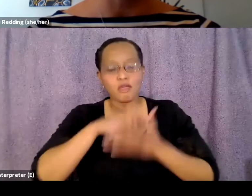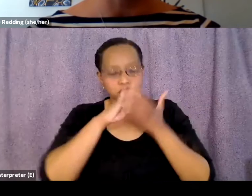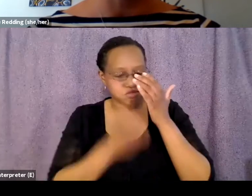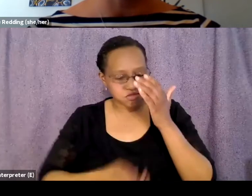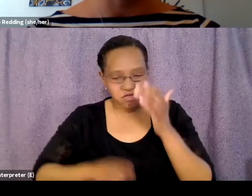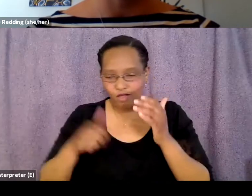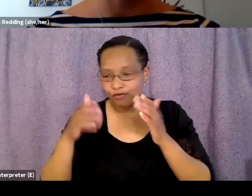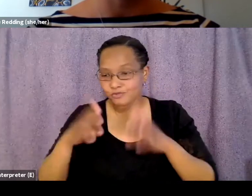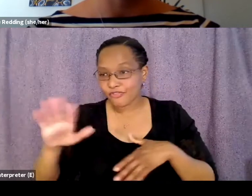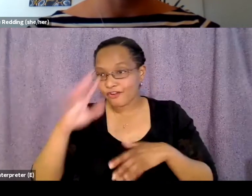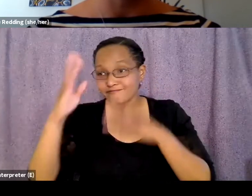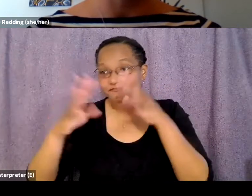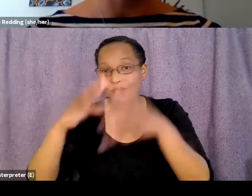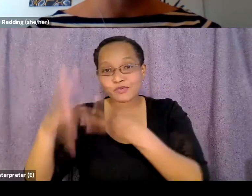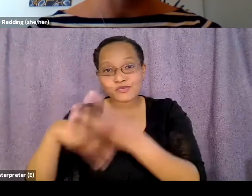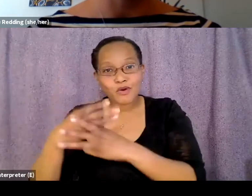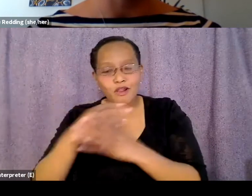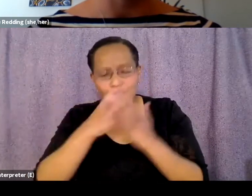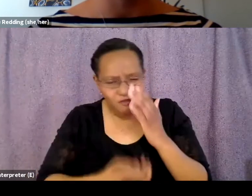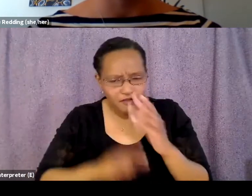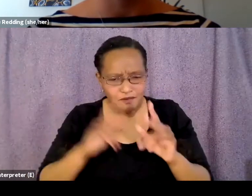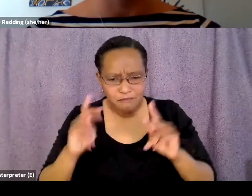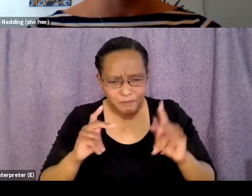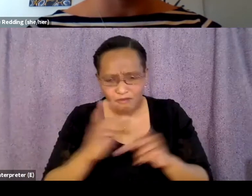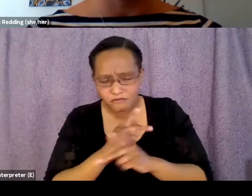in these people and figuring out what happens and trying to.